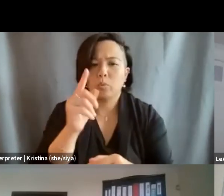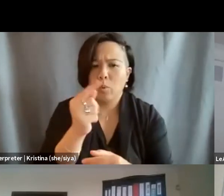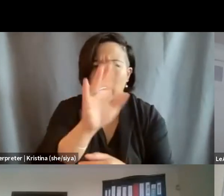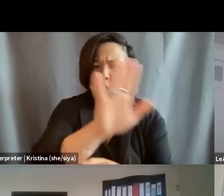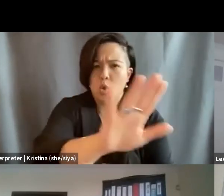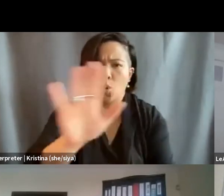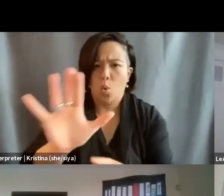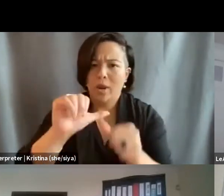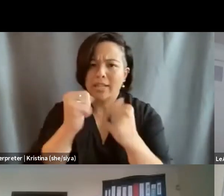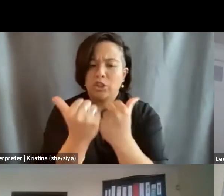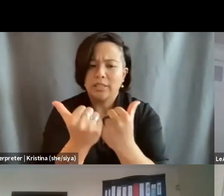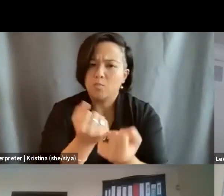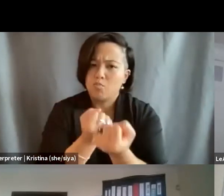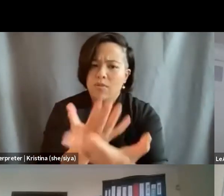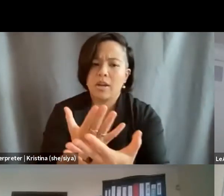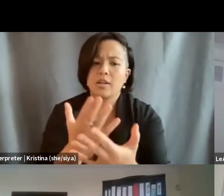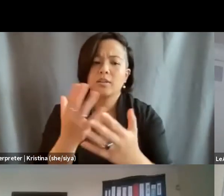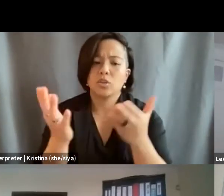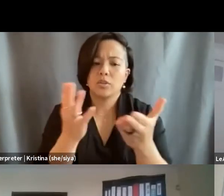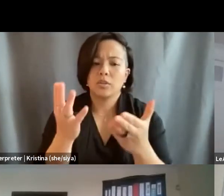providing services for disability